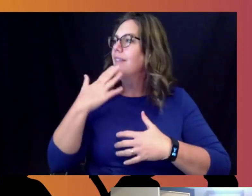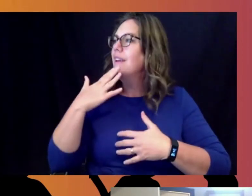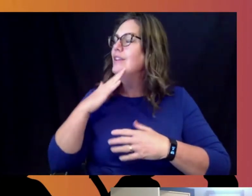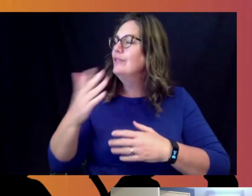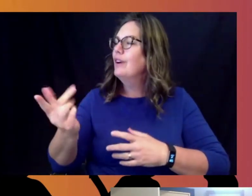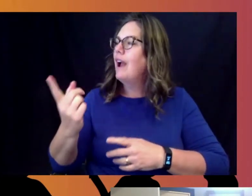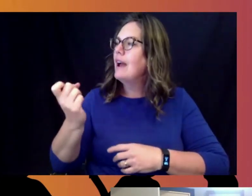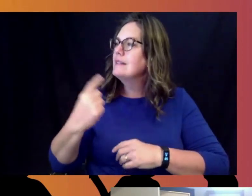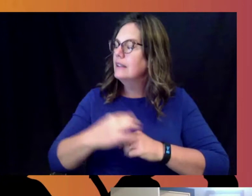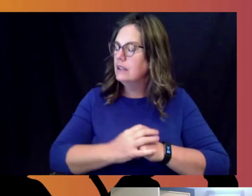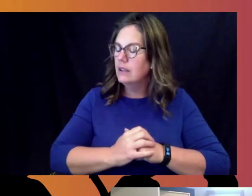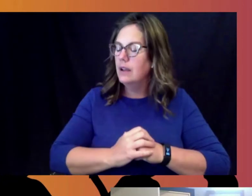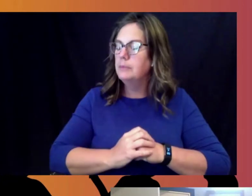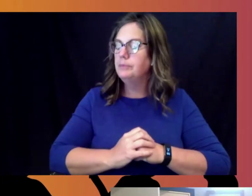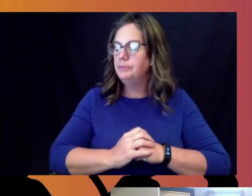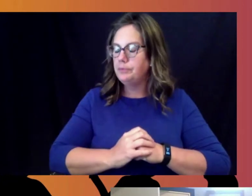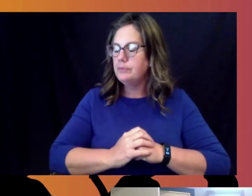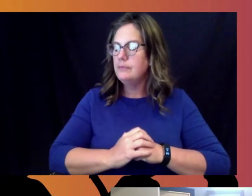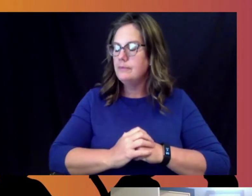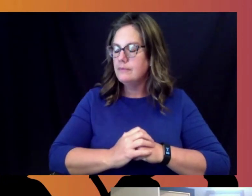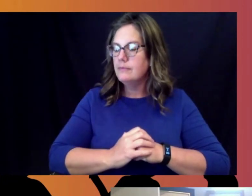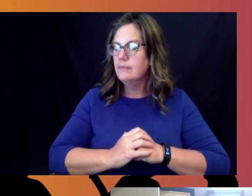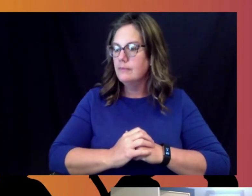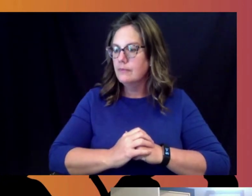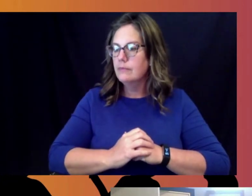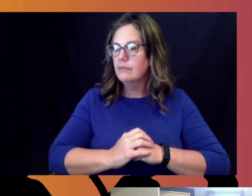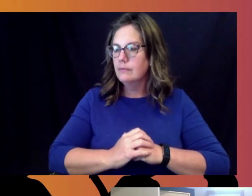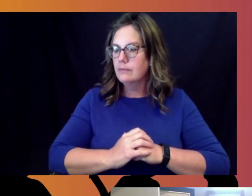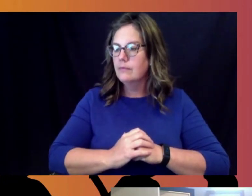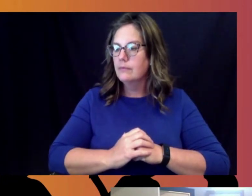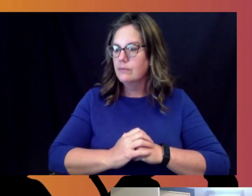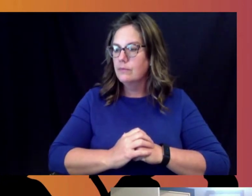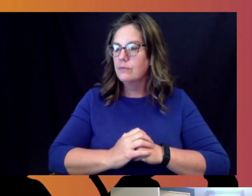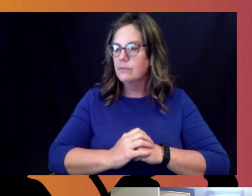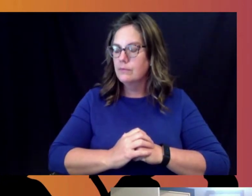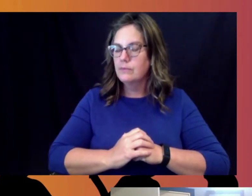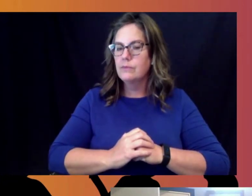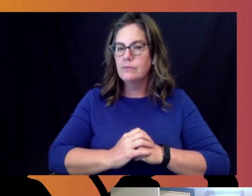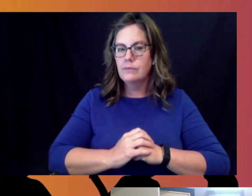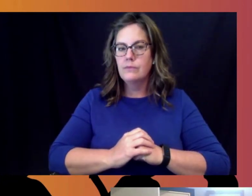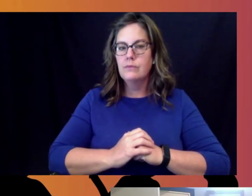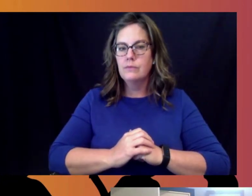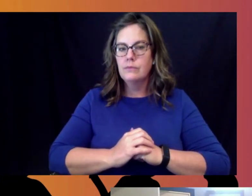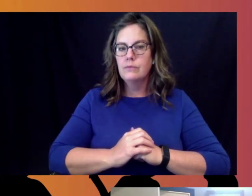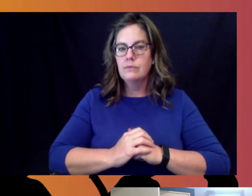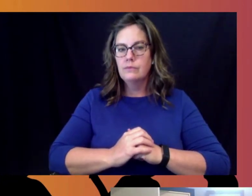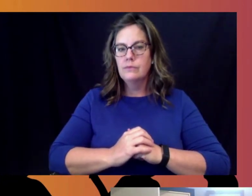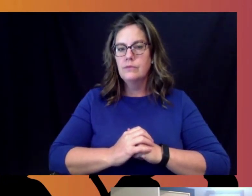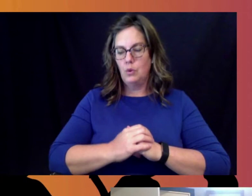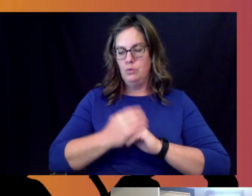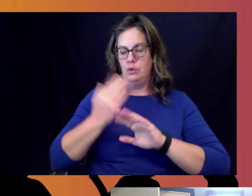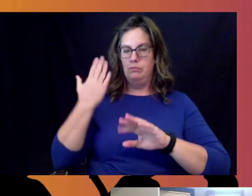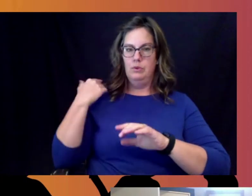so um just to clarify from the previous remarks um because we're an affiliate of